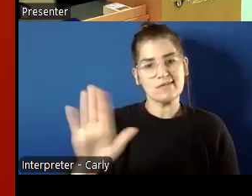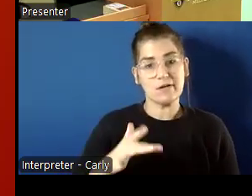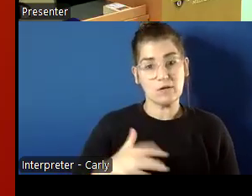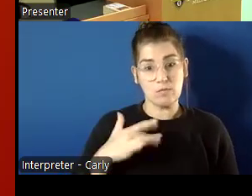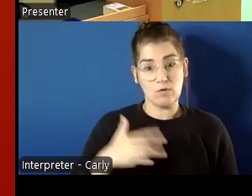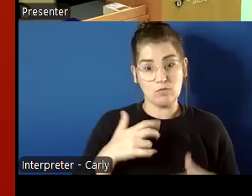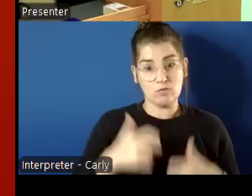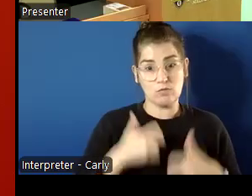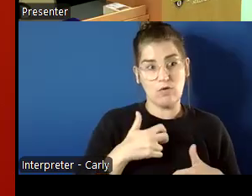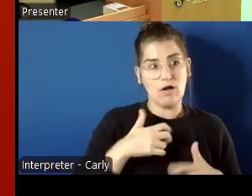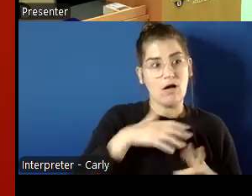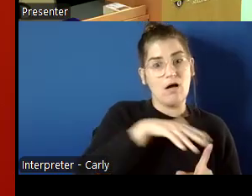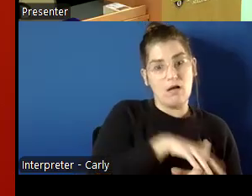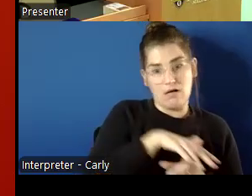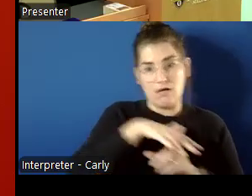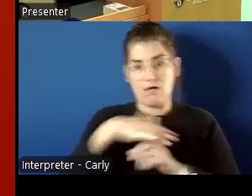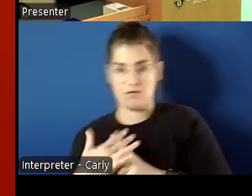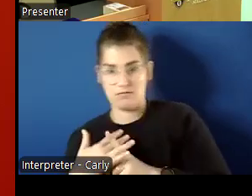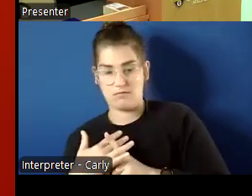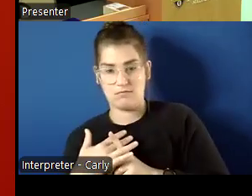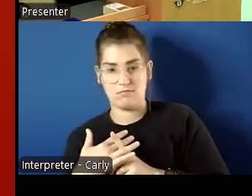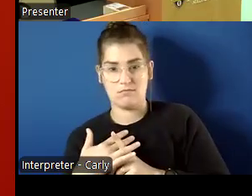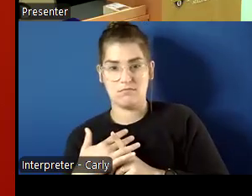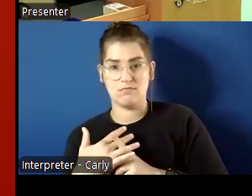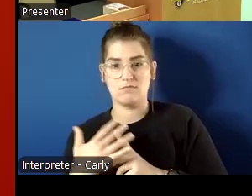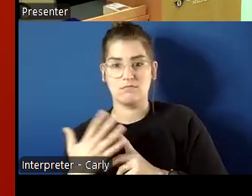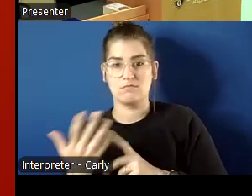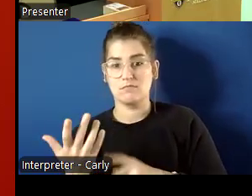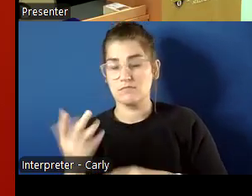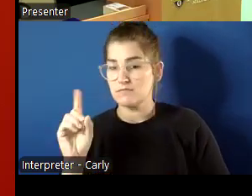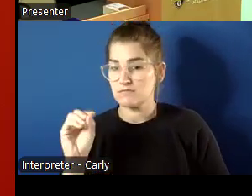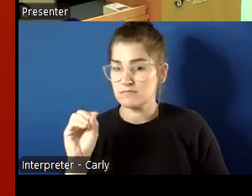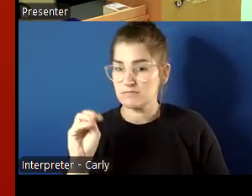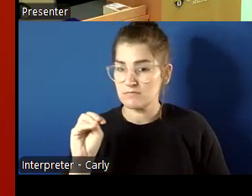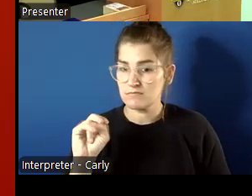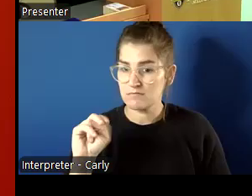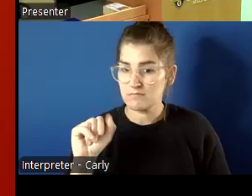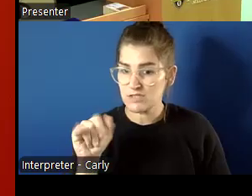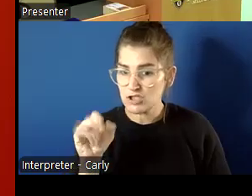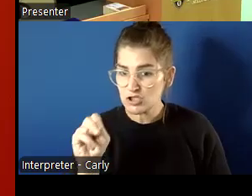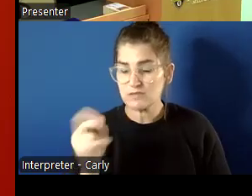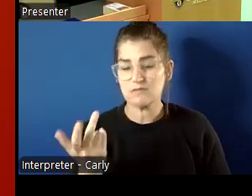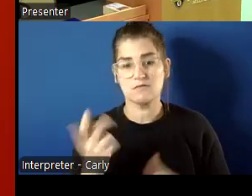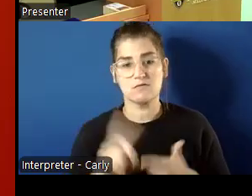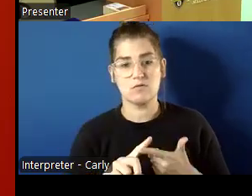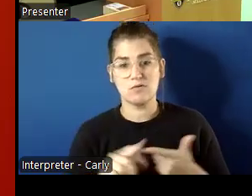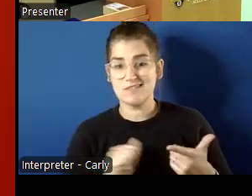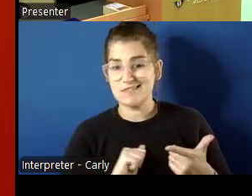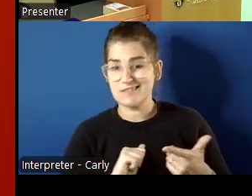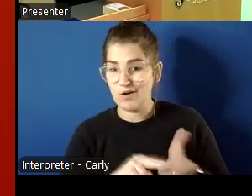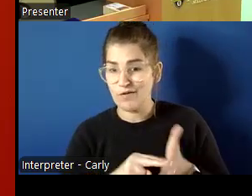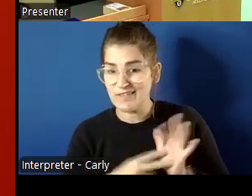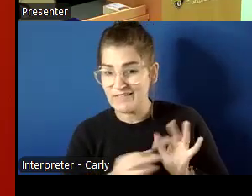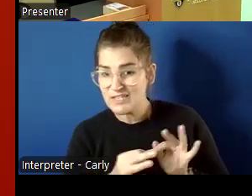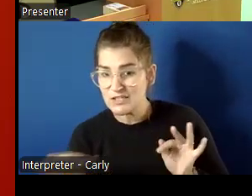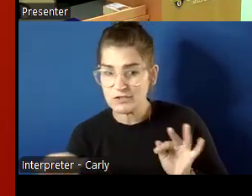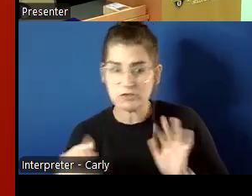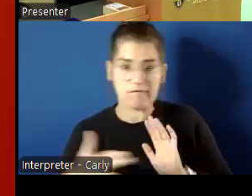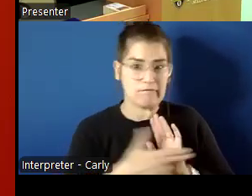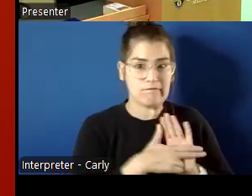in the context of something like uh domination or constraining self-defins that are imposed by